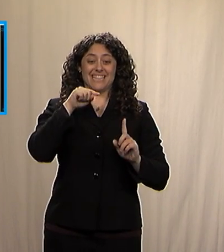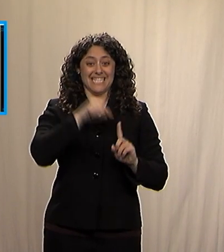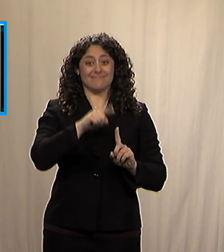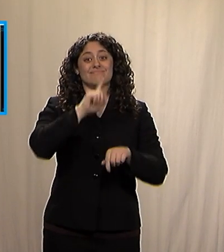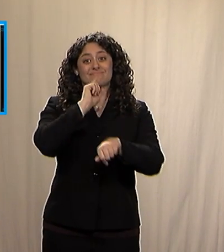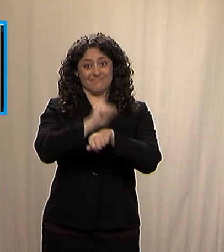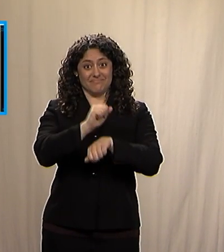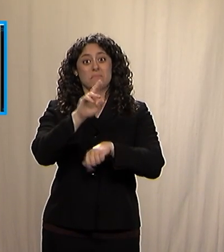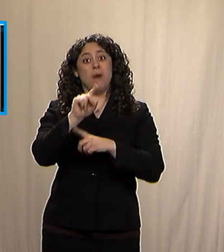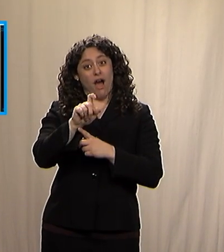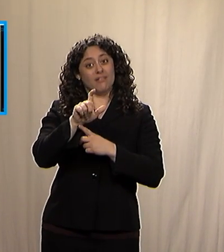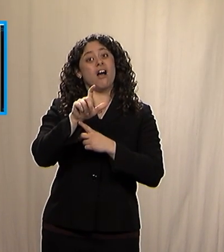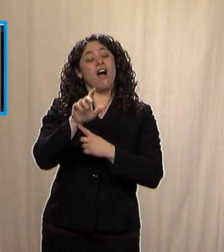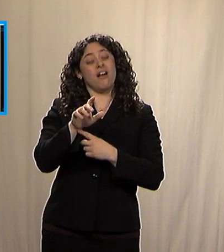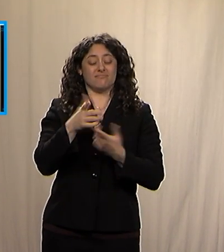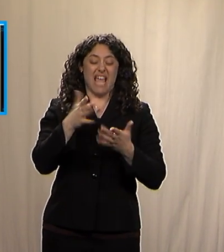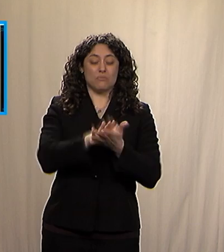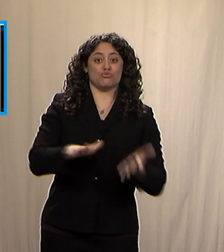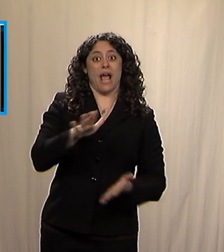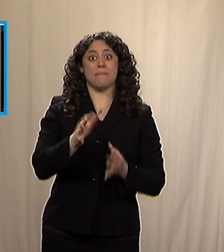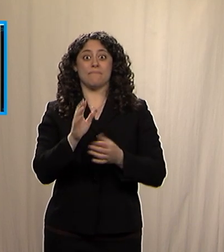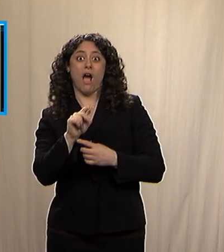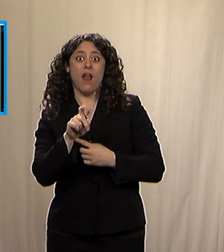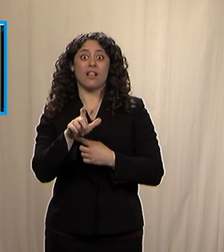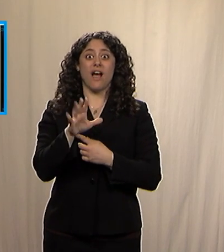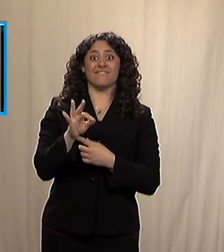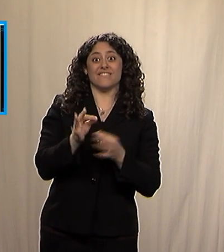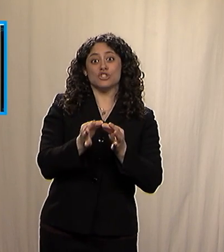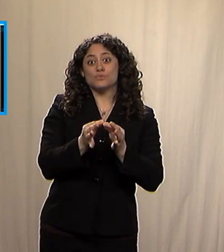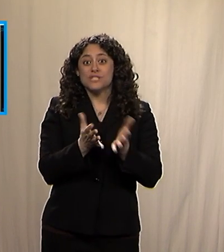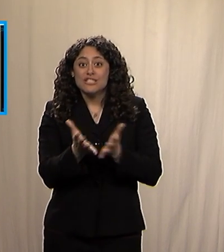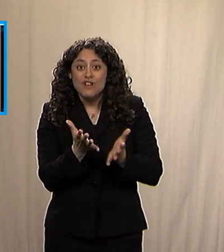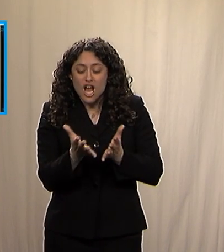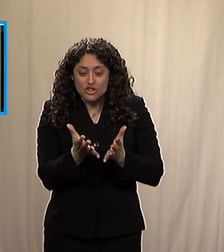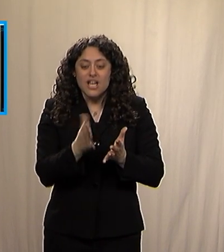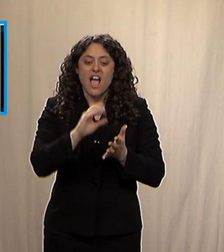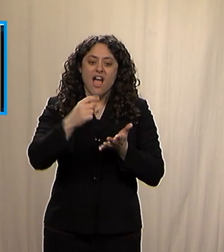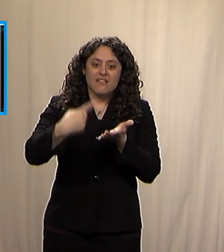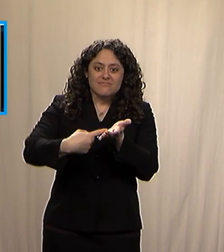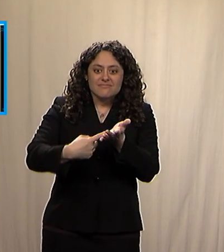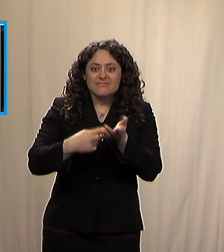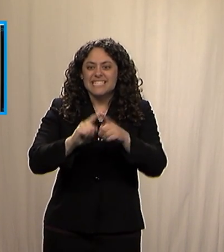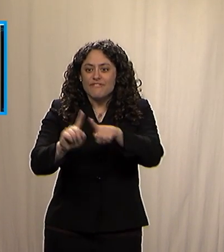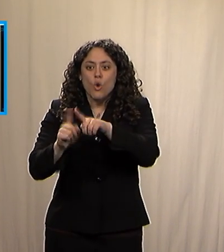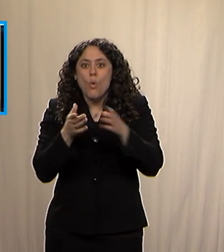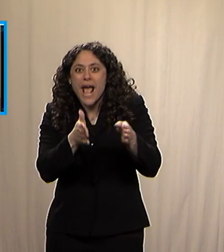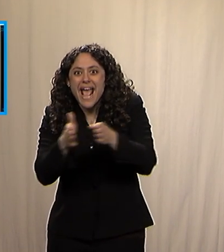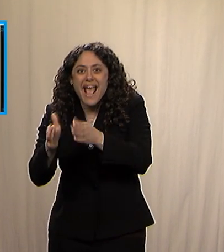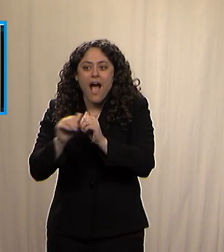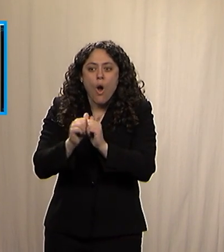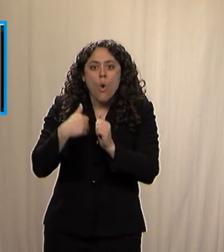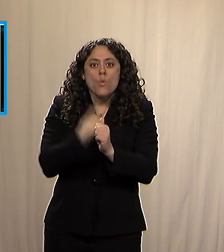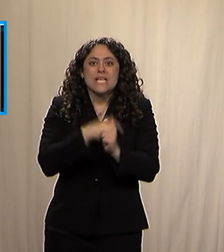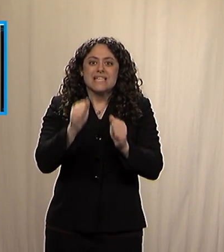and talks about the variety of ways that we can successfully allow people to communicate